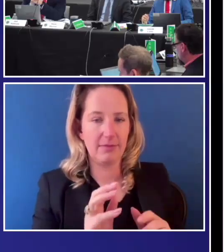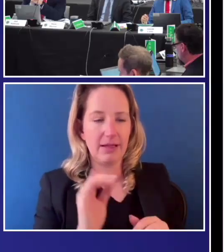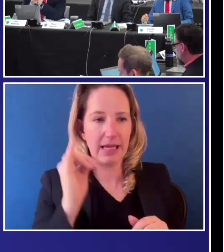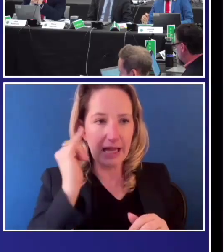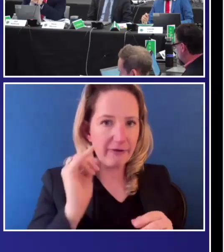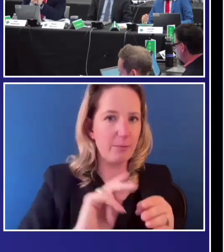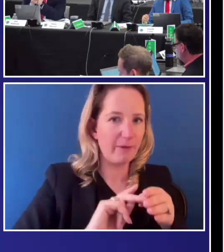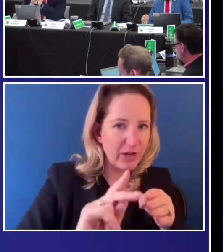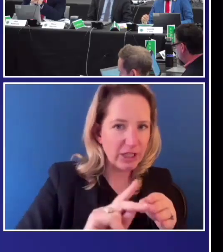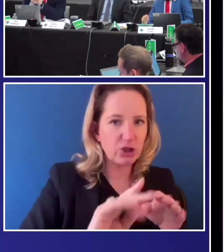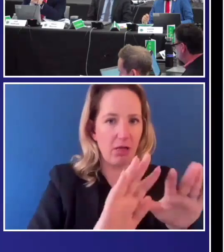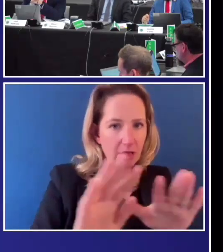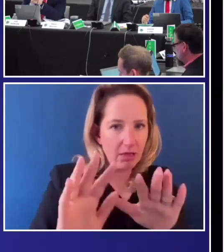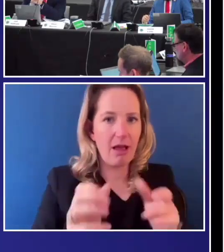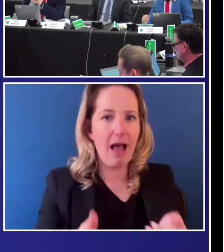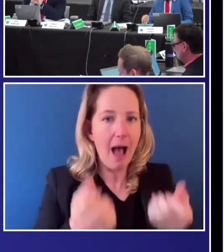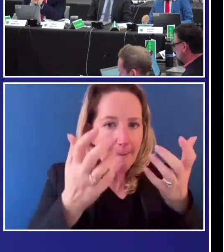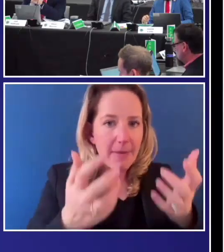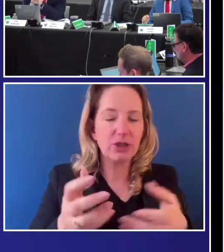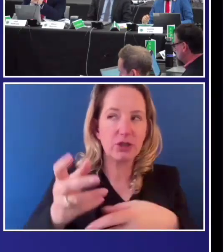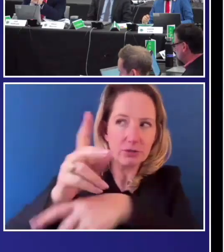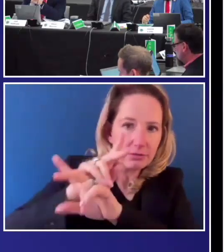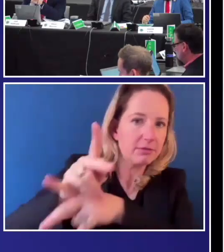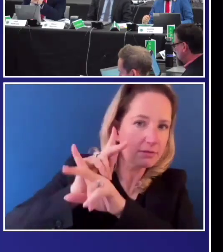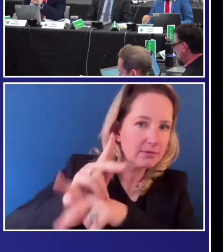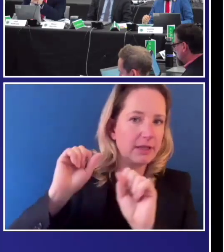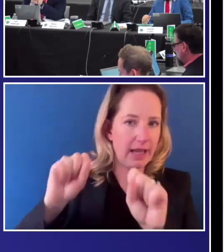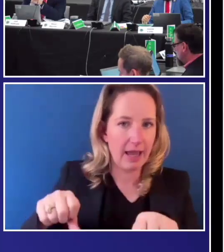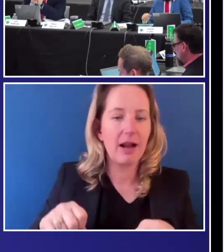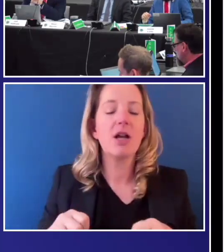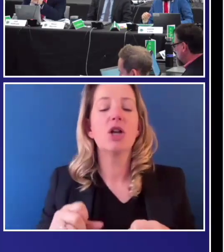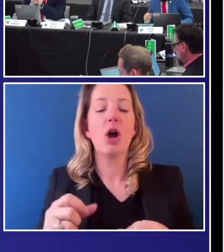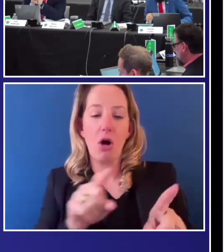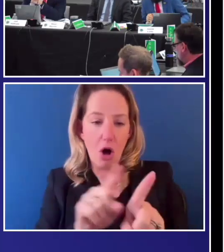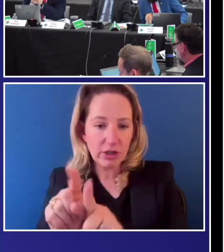there's a definition of professional degree in the definitions of,